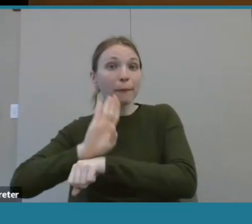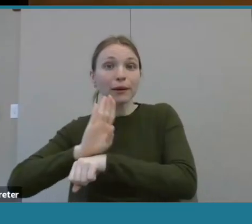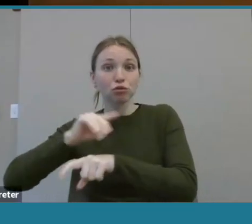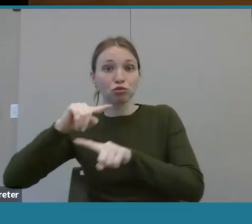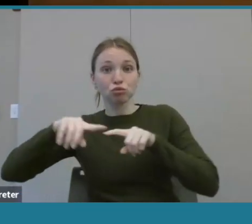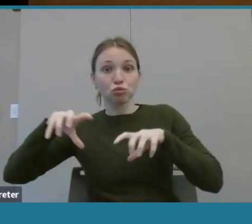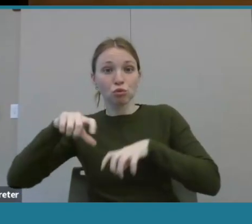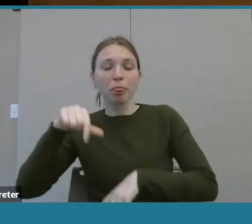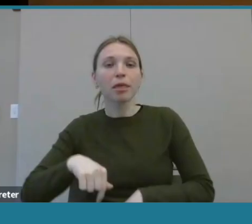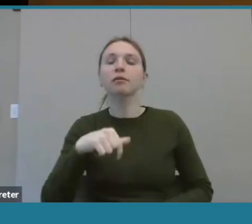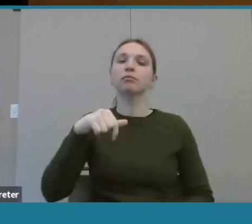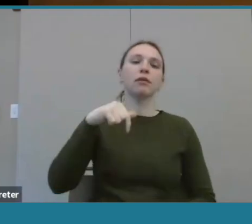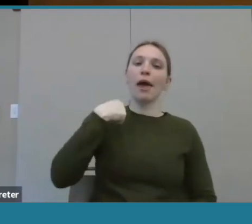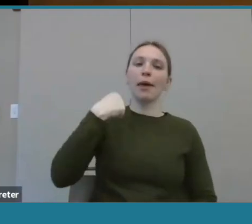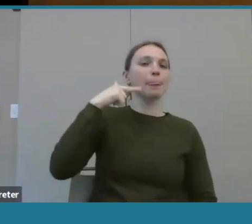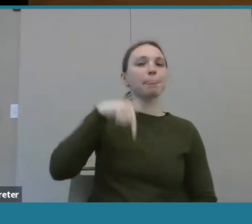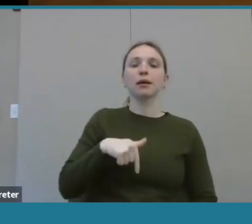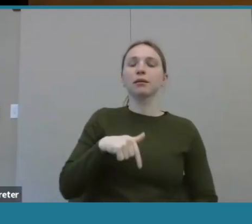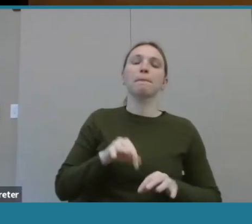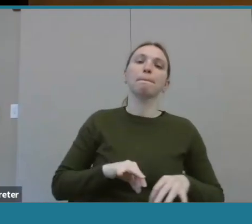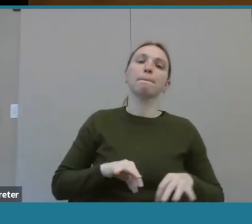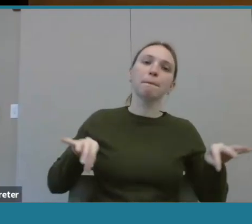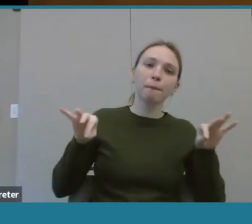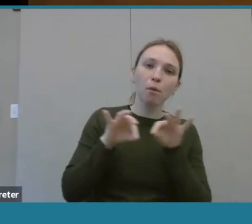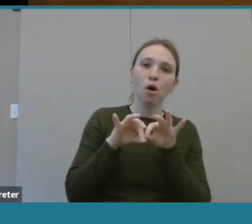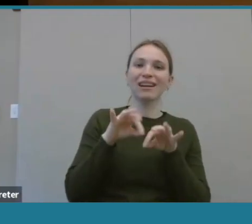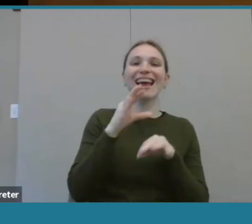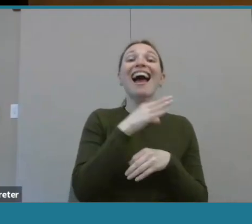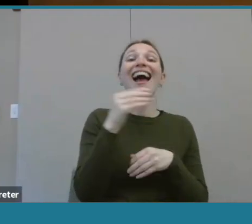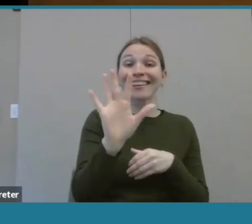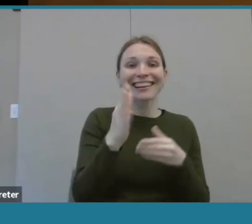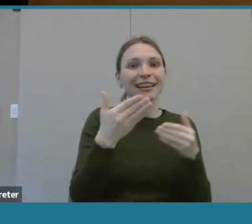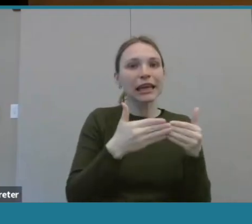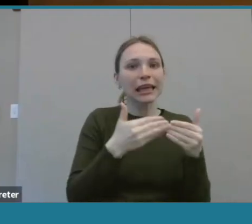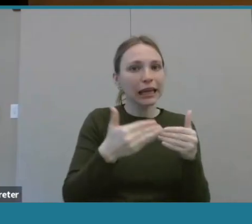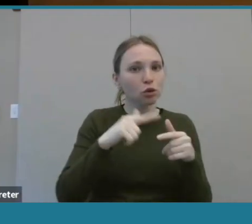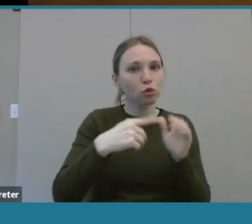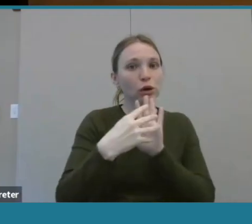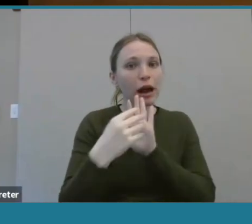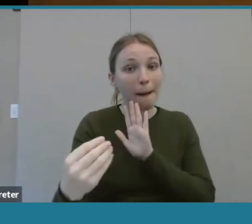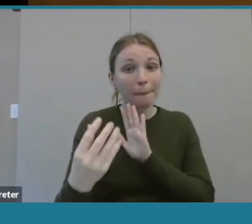paramount and one of the takeaways that is easy to replicate and that should be replicated by other organizations.